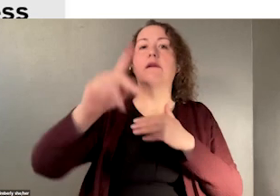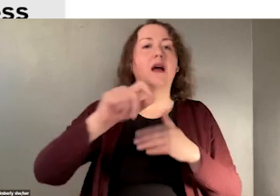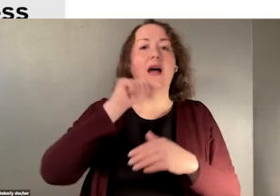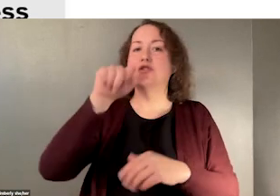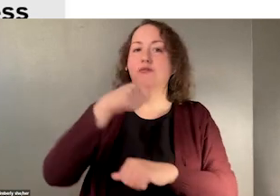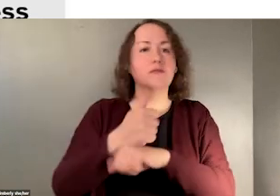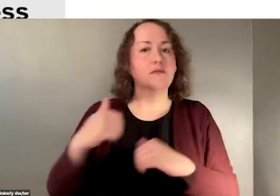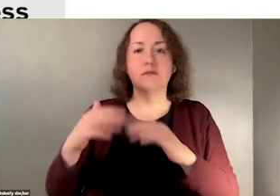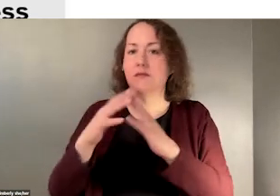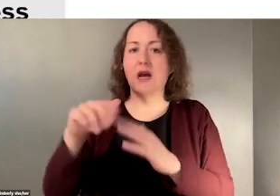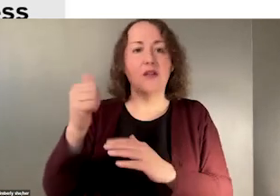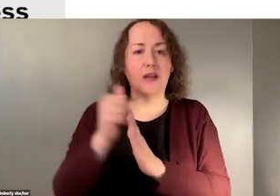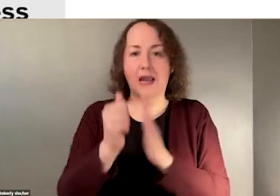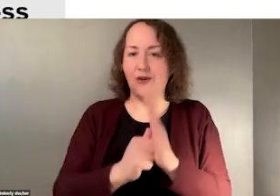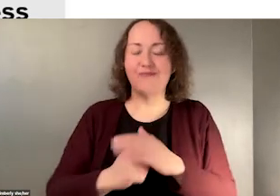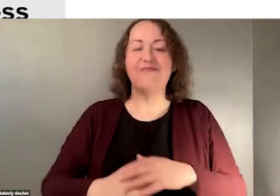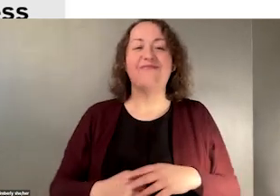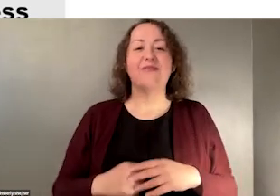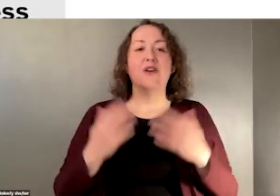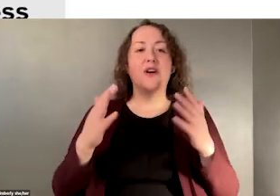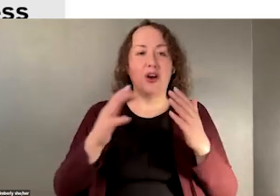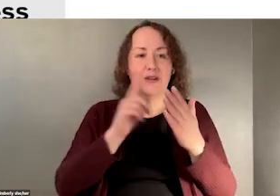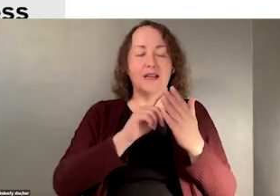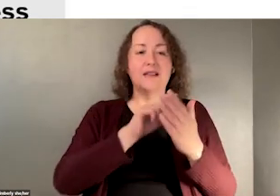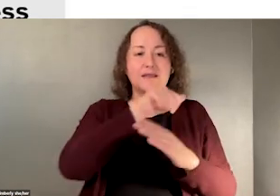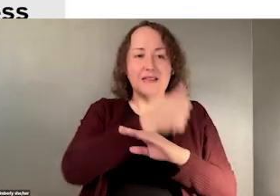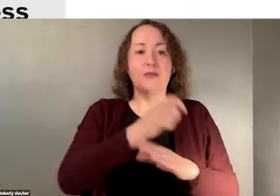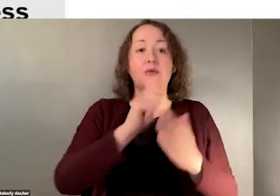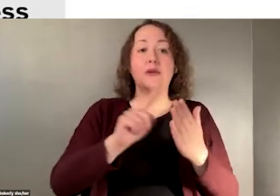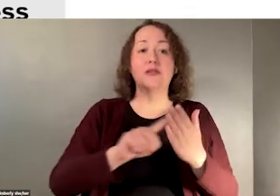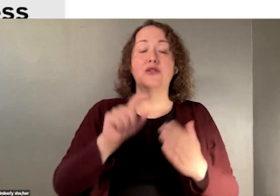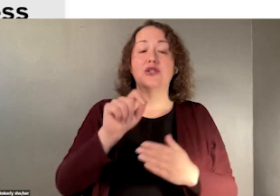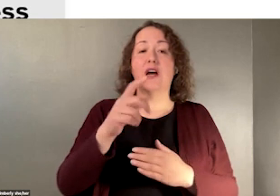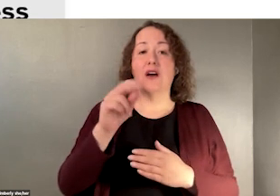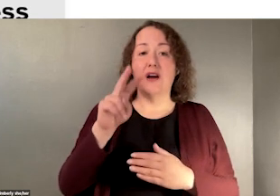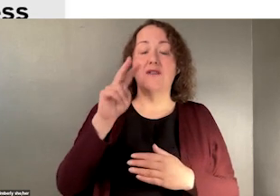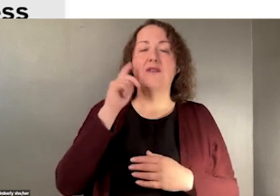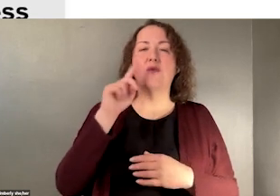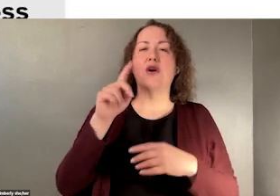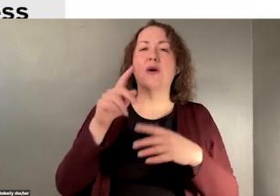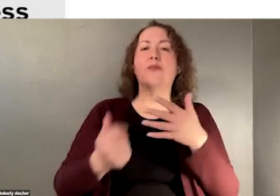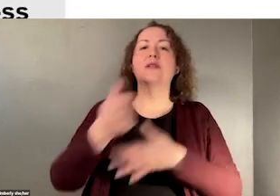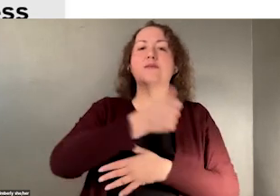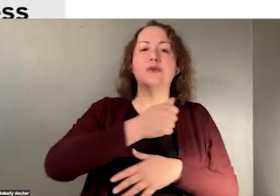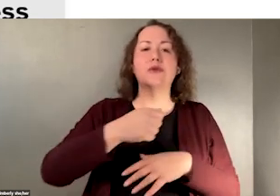We've already set up a Research.gov account management for principal investigators, admin and coordinating officials,